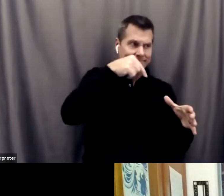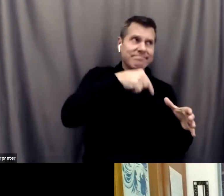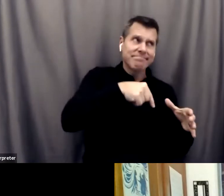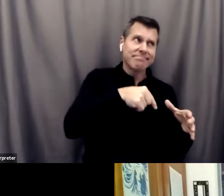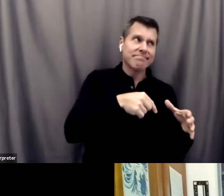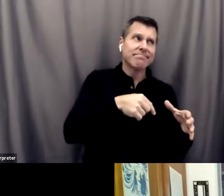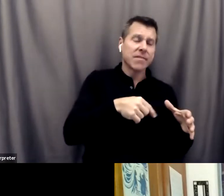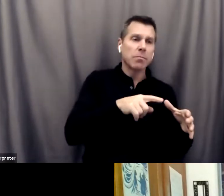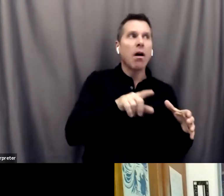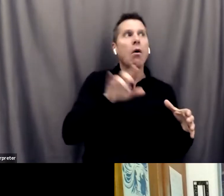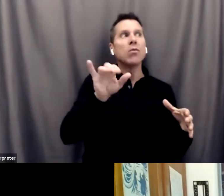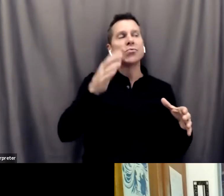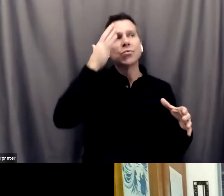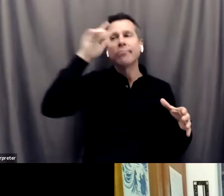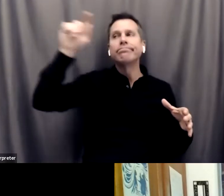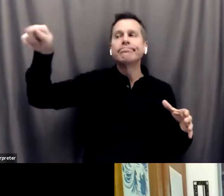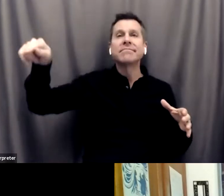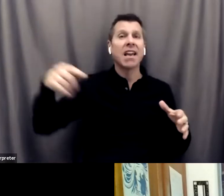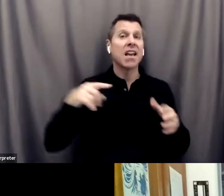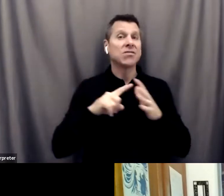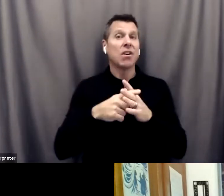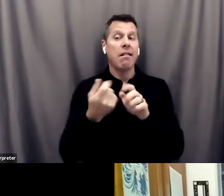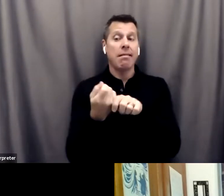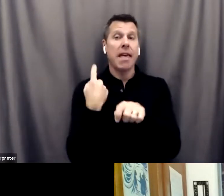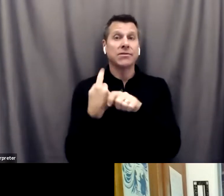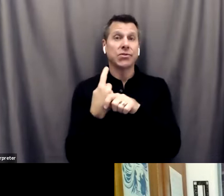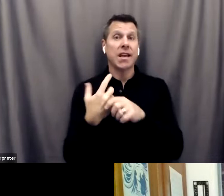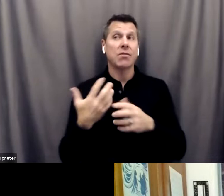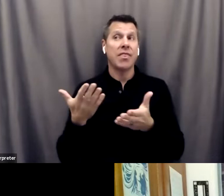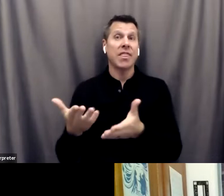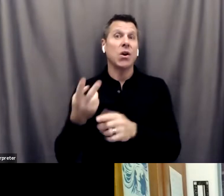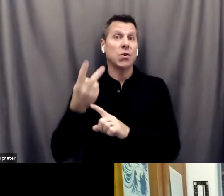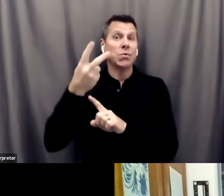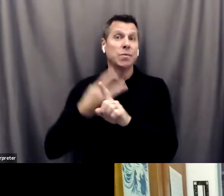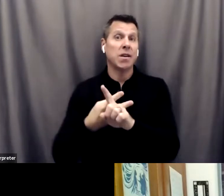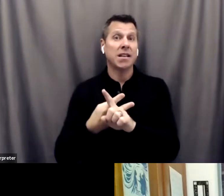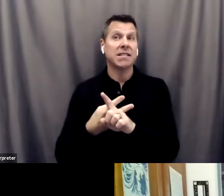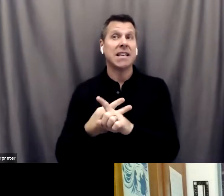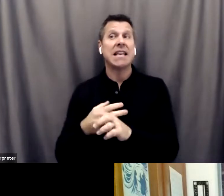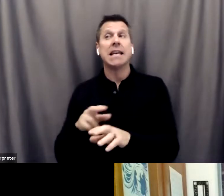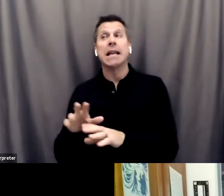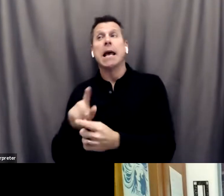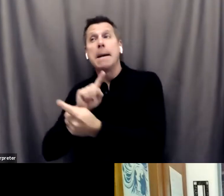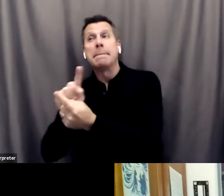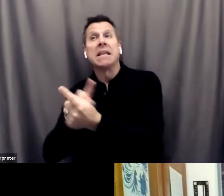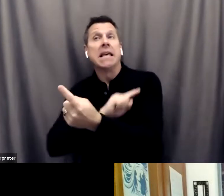I started last year, and I was there for two months. And I didn't get the opportunity to go around and meet everybody and find out